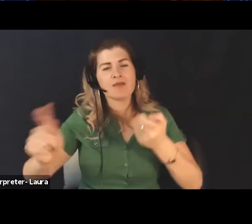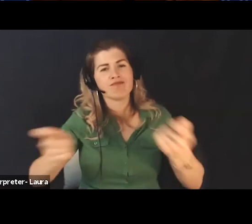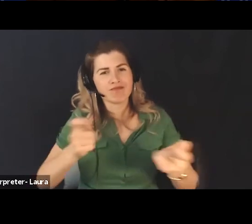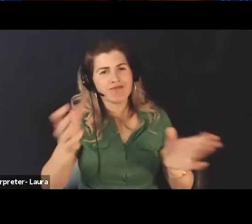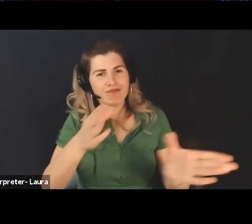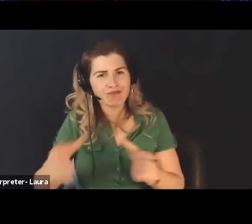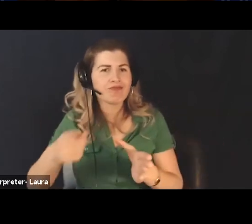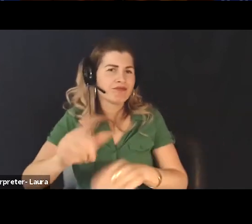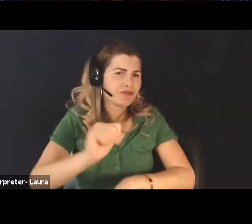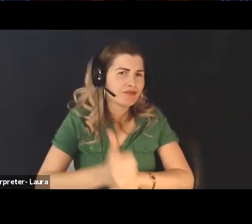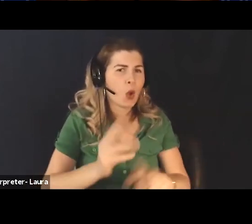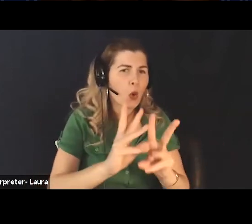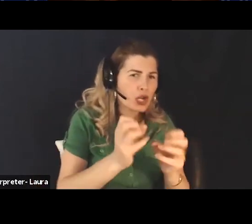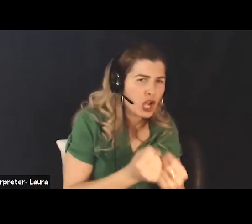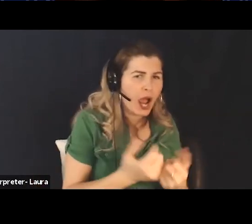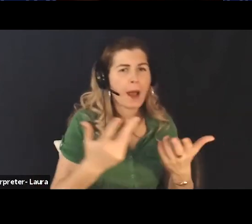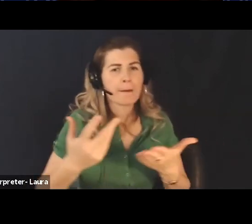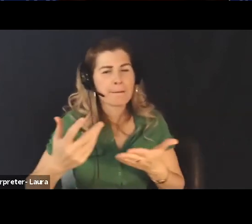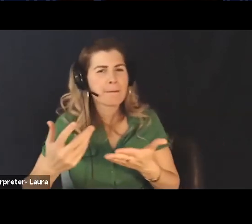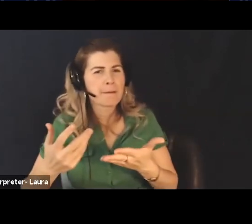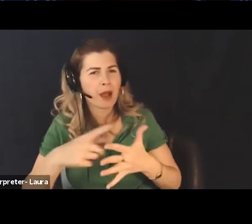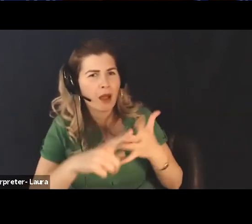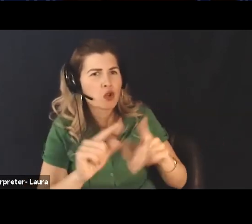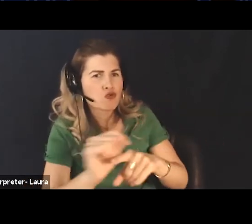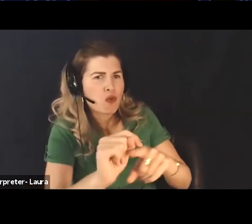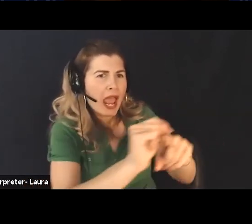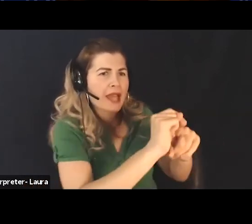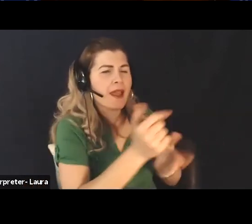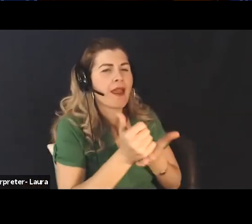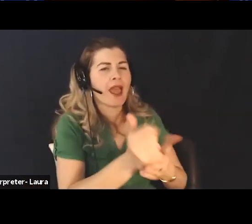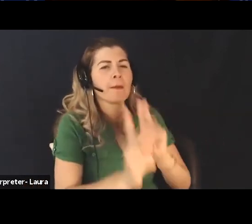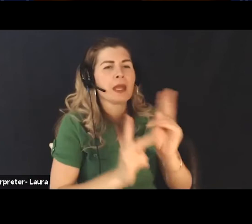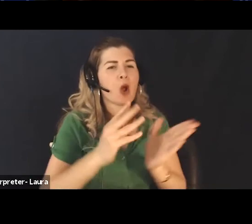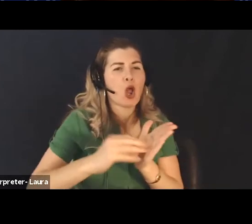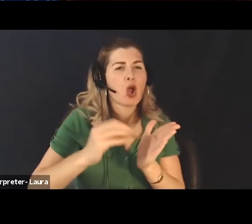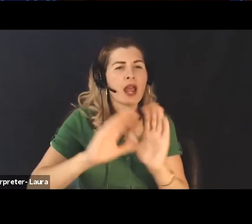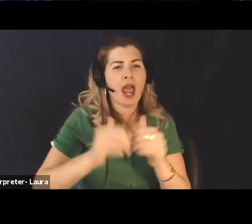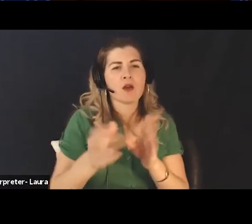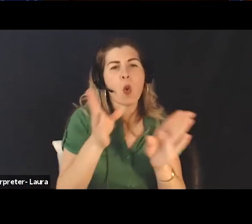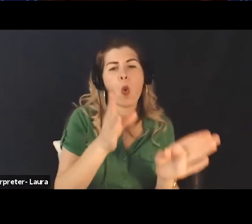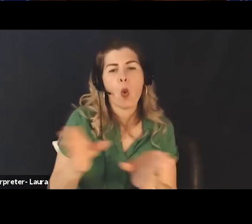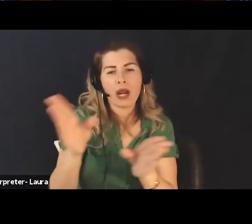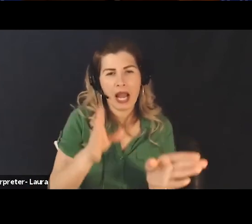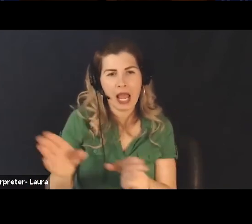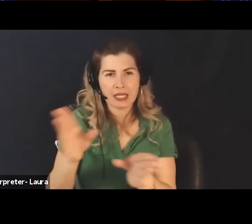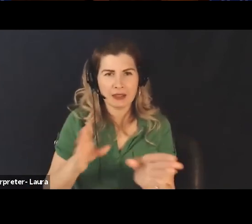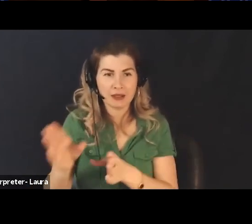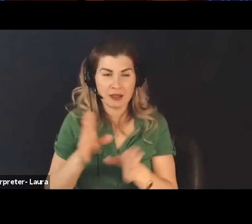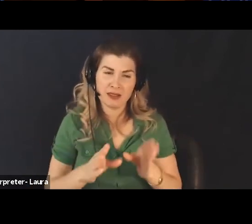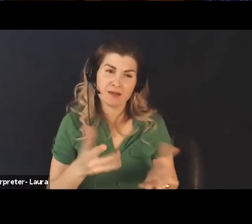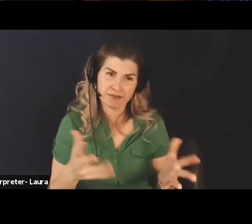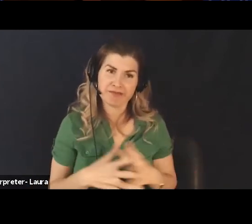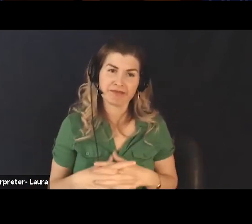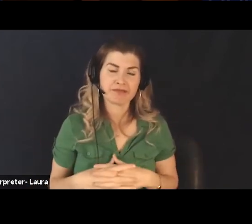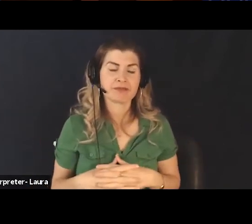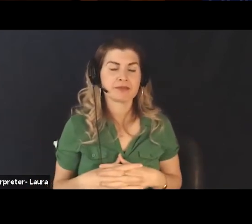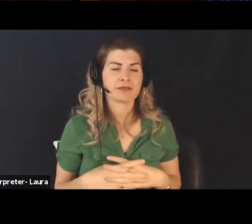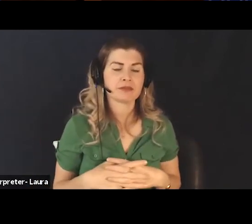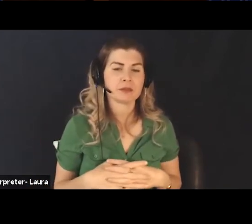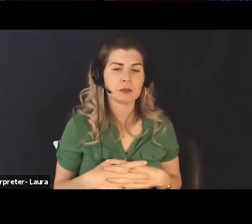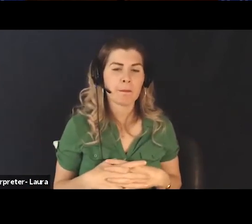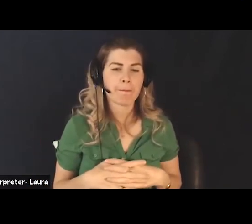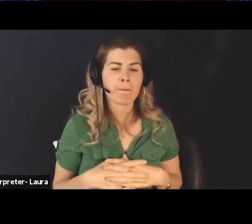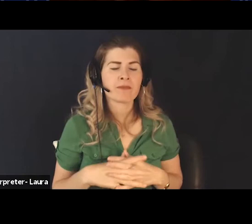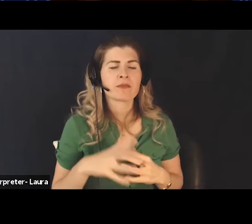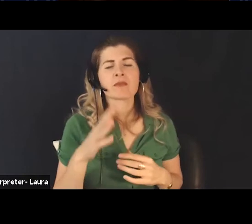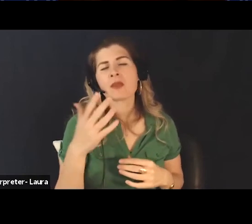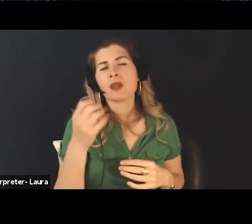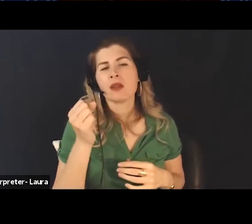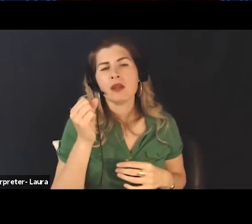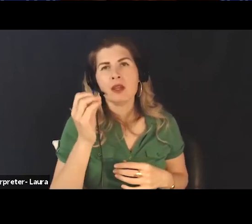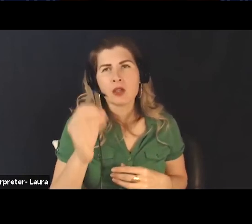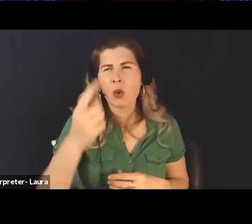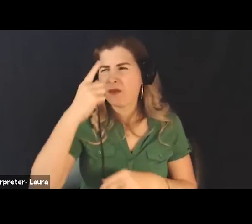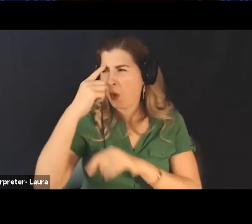to support the time the trainings the conversations needed to get have all of us learn the organizing skills neither jerking nor engineering gave us.